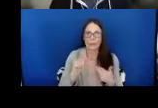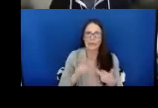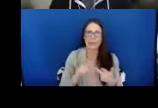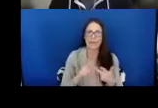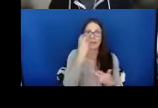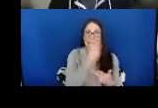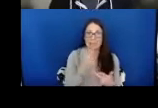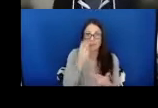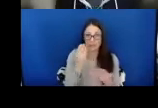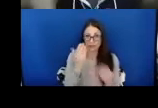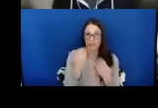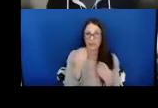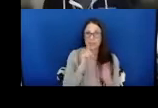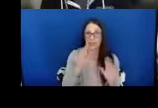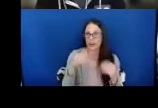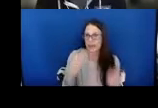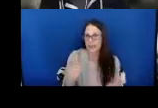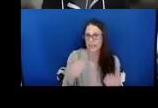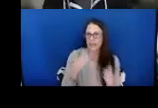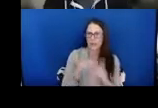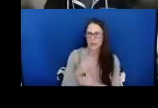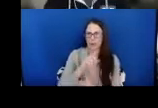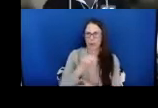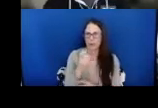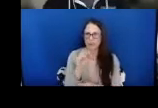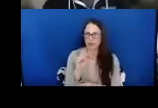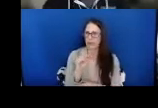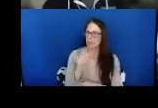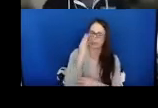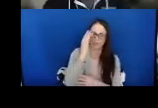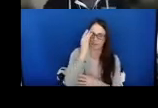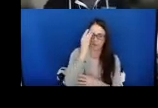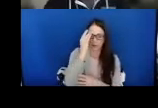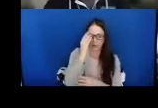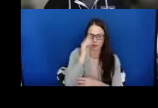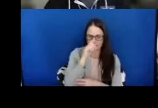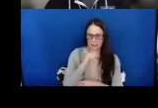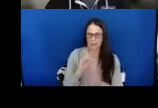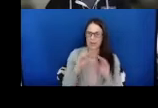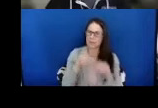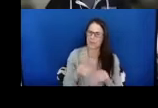public education, via zoom 16:22:35 is also puts additional resources